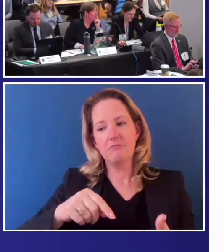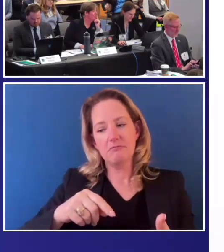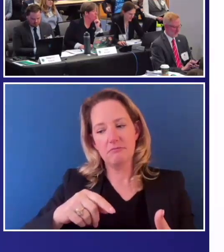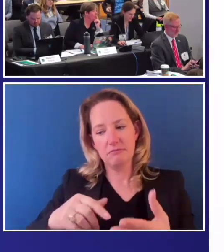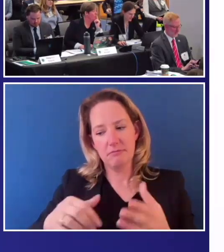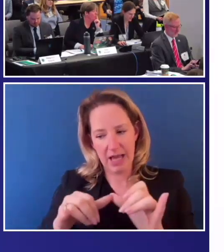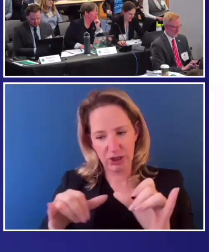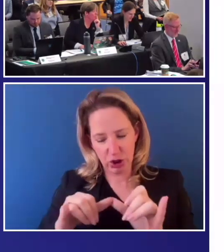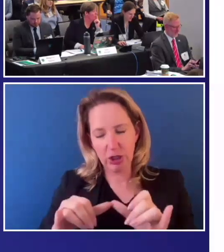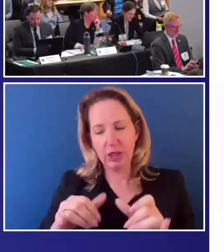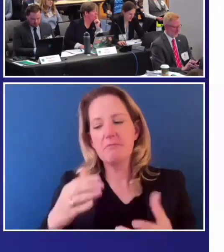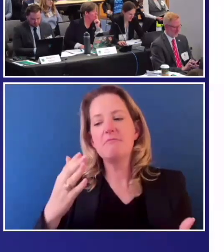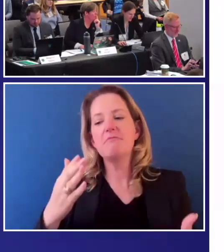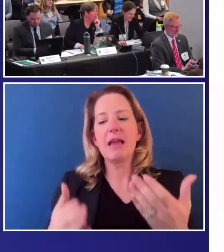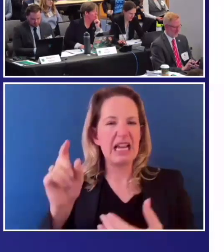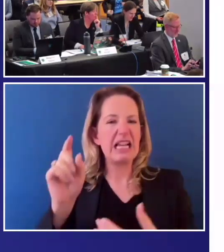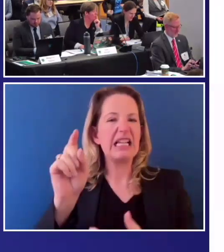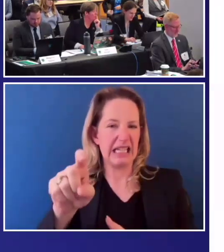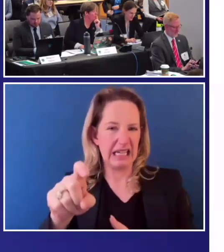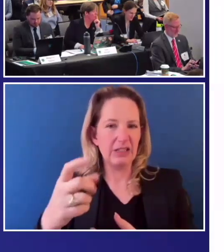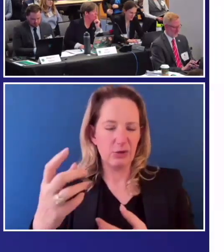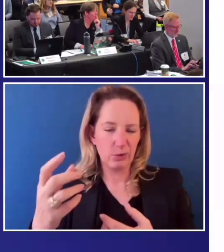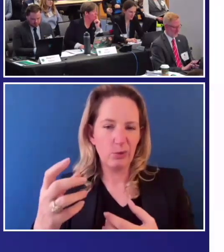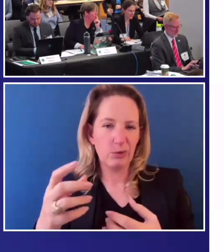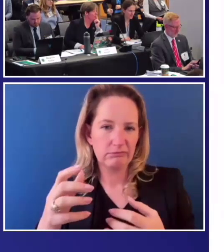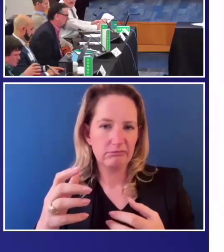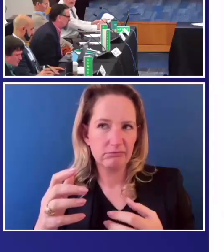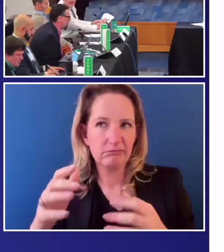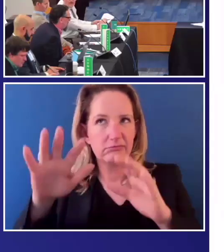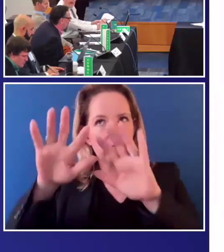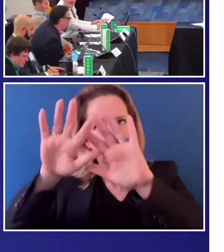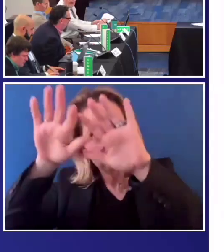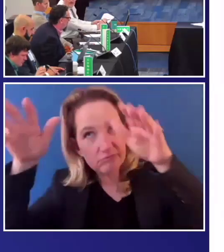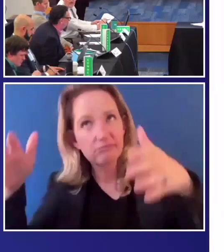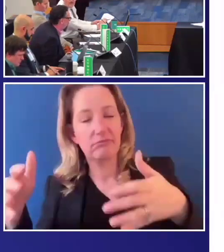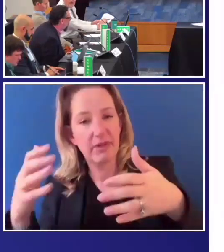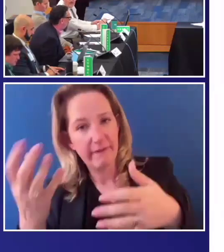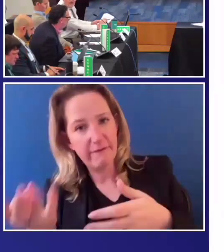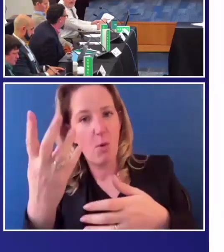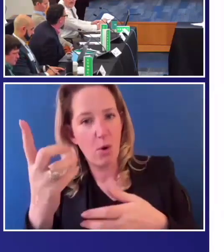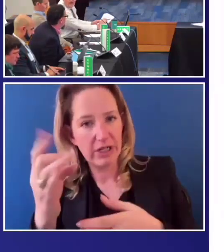two-digit in, in, in CIPs that have wildly